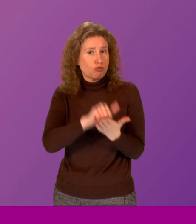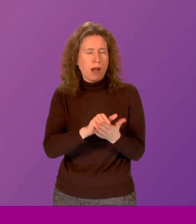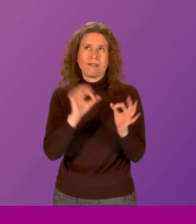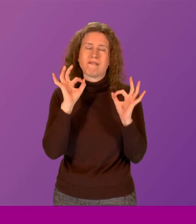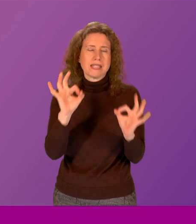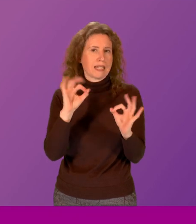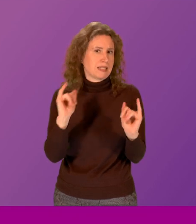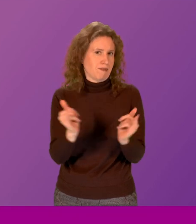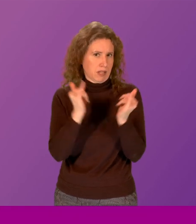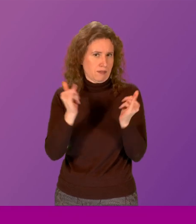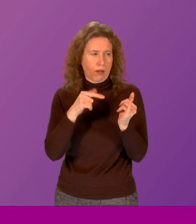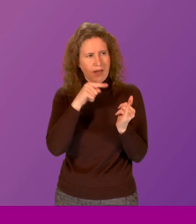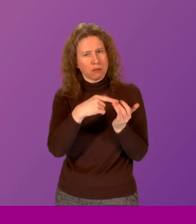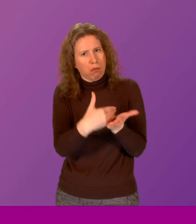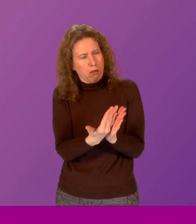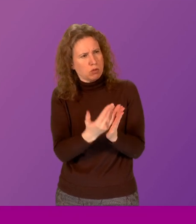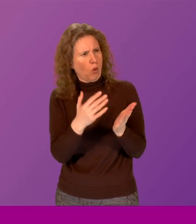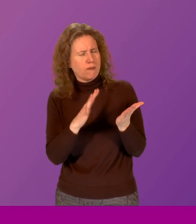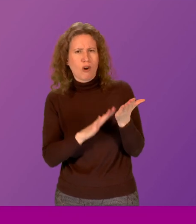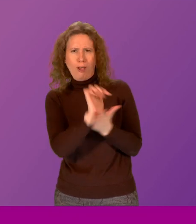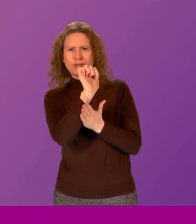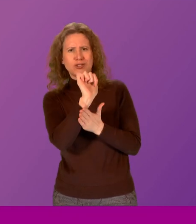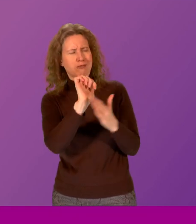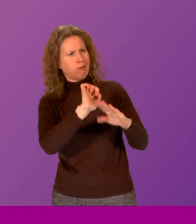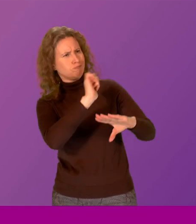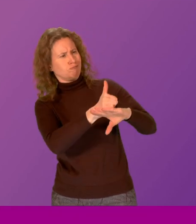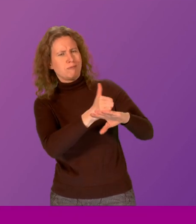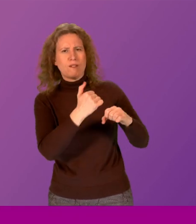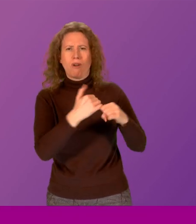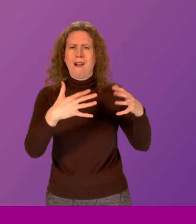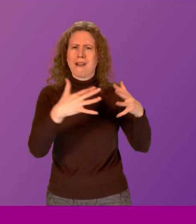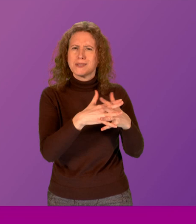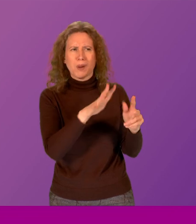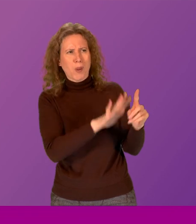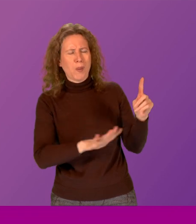and I would say that it is something of a cultural icon and an institution within our festival and